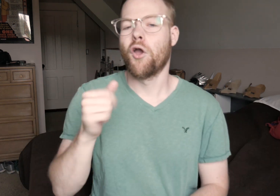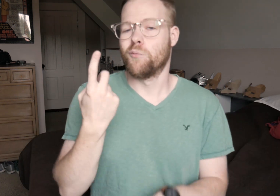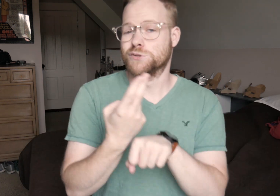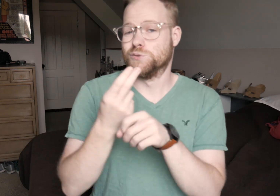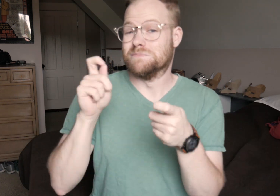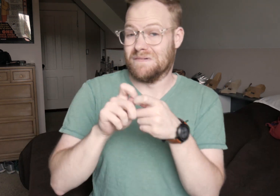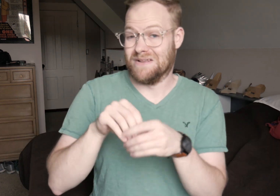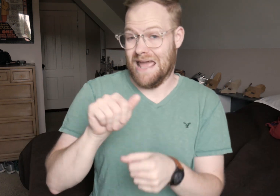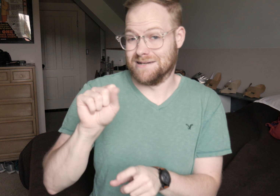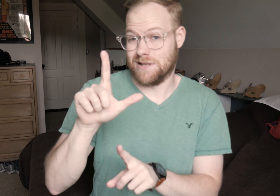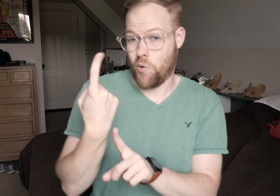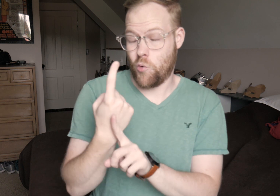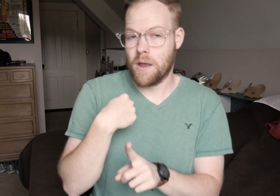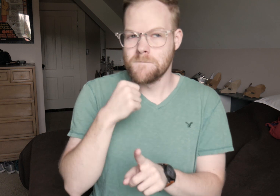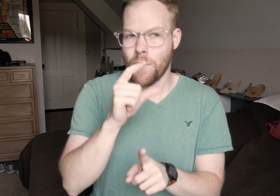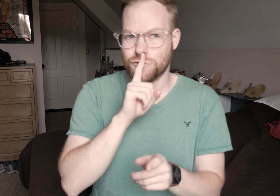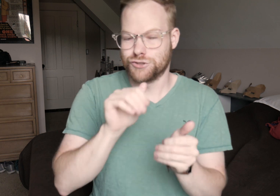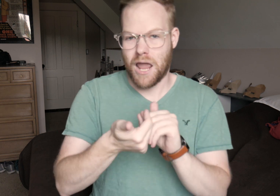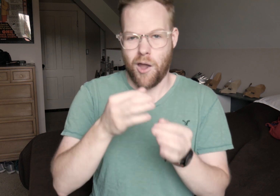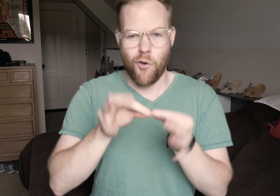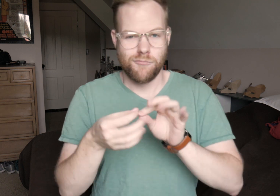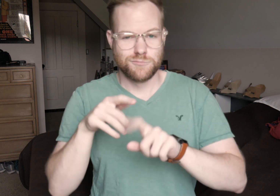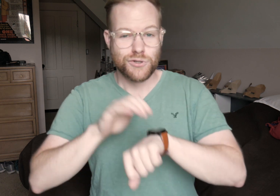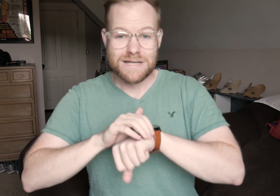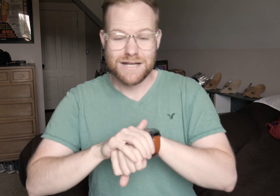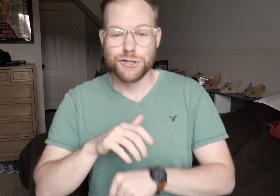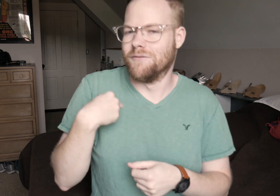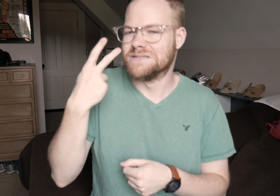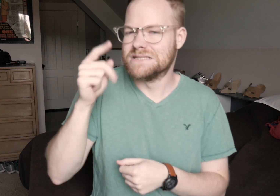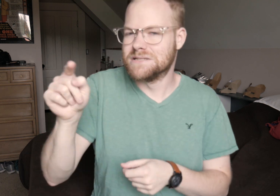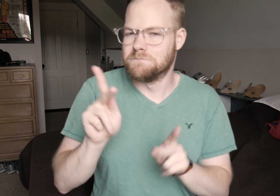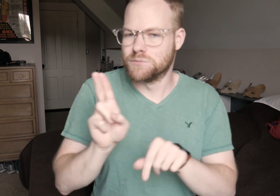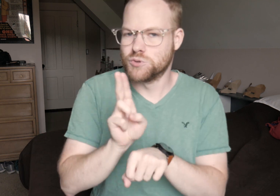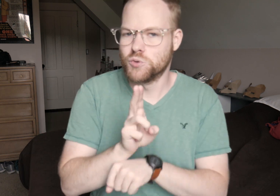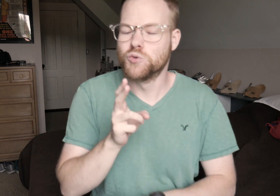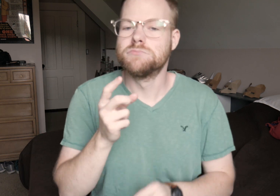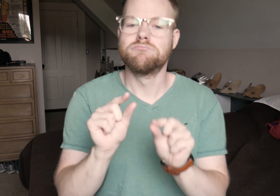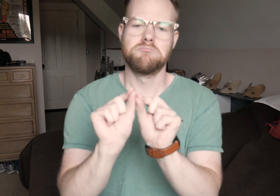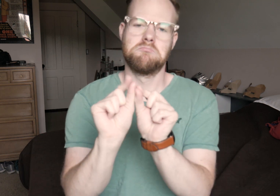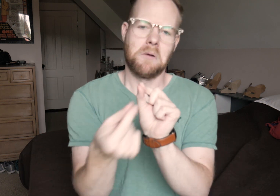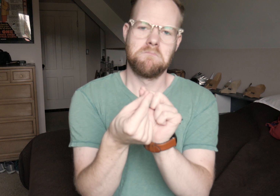Another one that's used specifically in ASL only, I'm not sure how to interpret to English. I've seen people use this, [rumor handshapes, one moving in a quick circle].